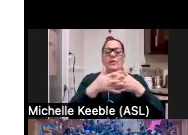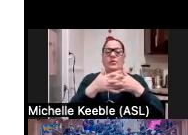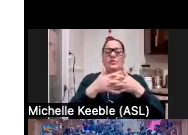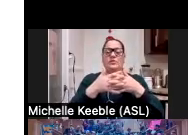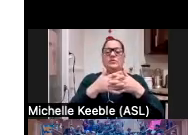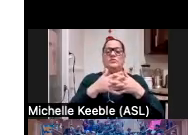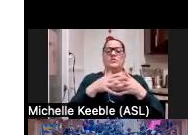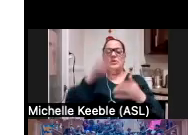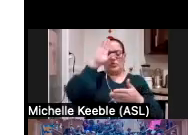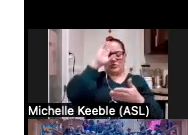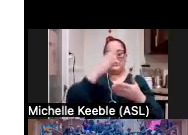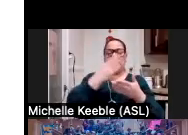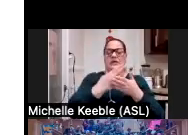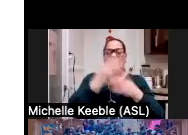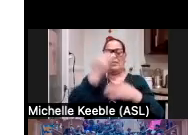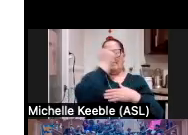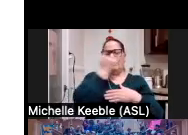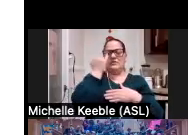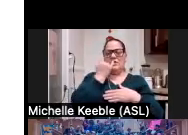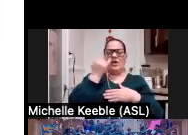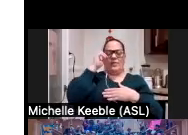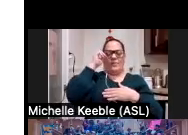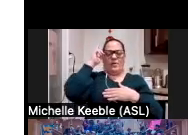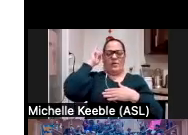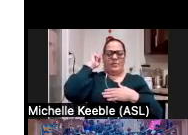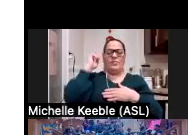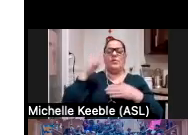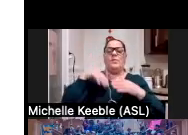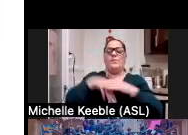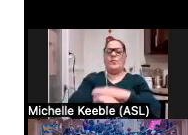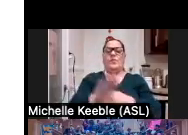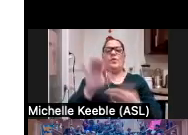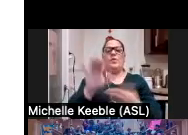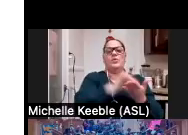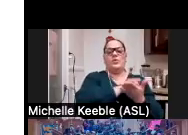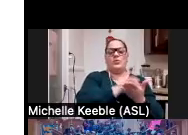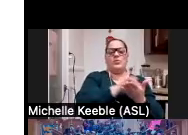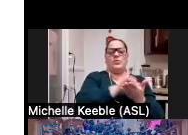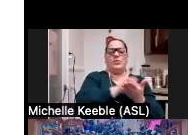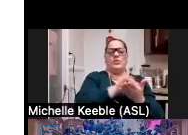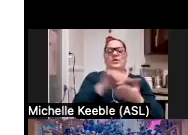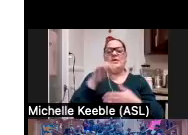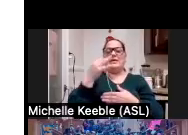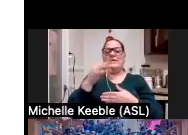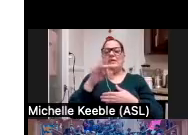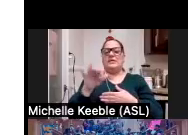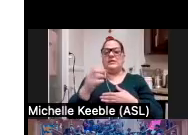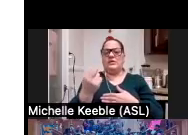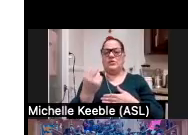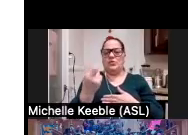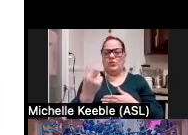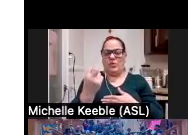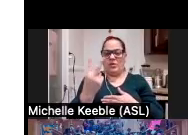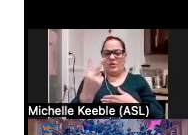Italian barber born in New York City in 1912 with what doctors then called arrested development of